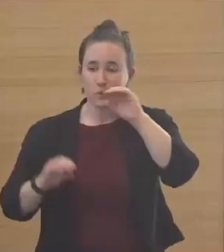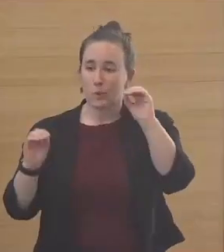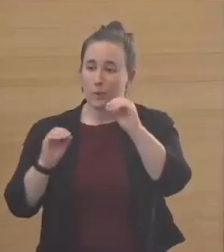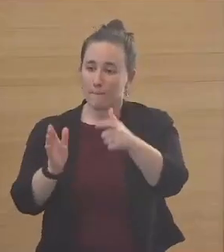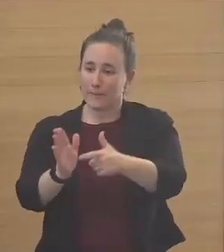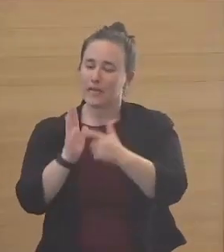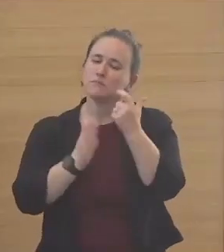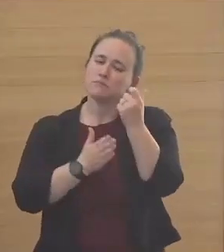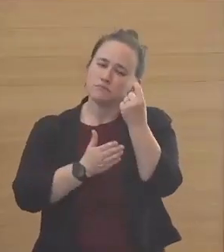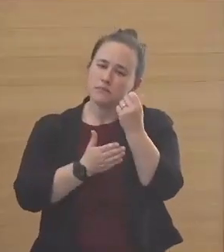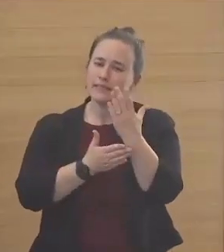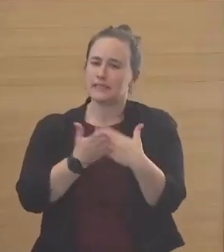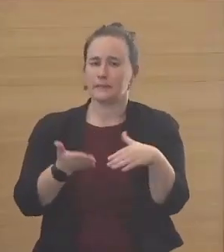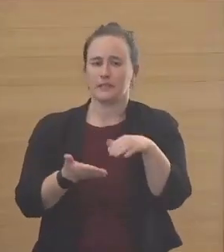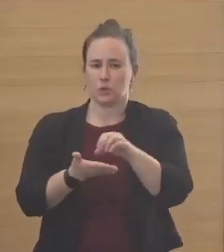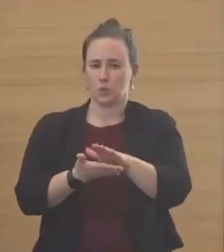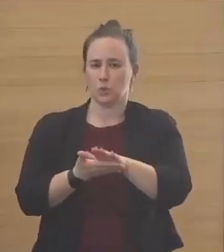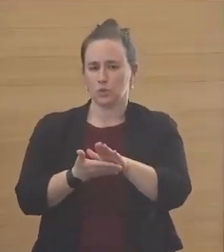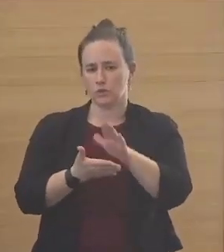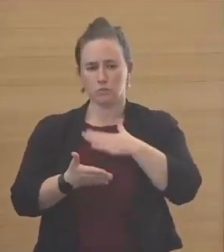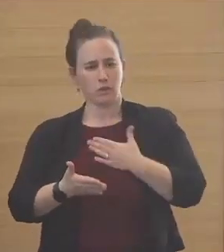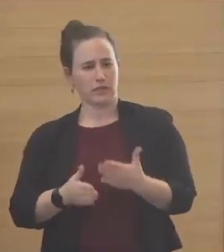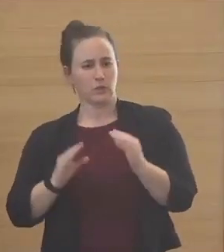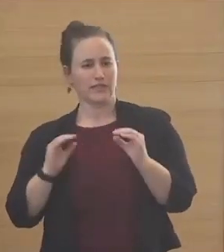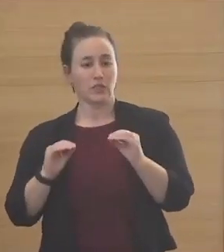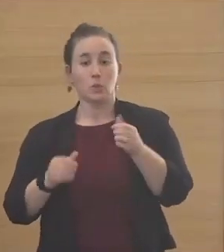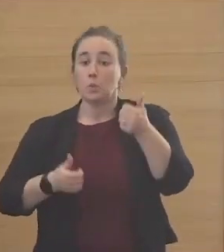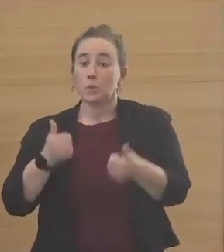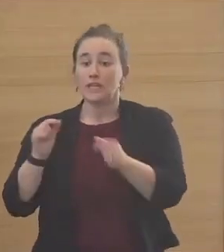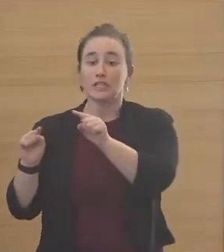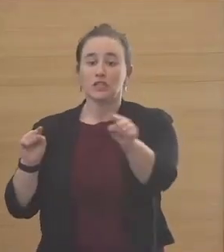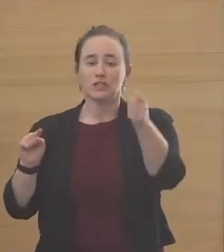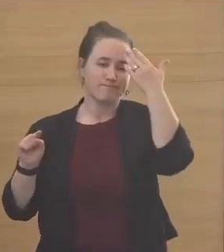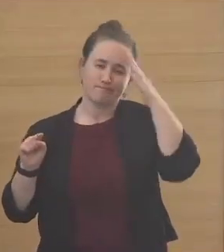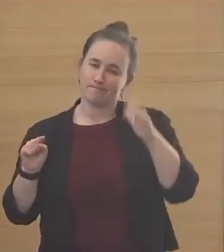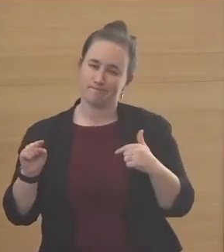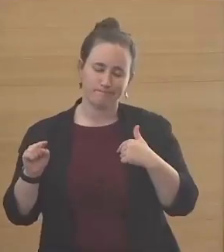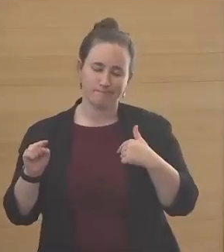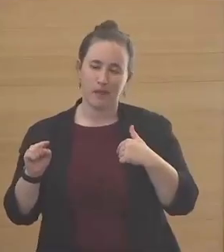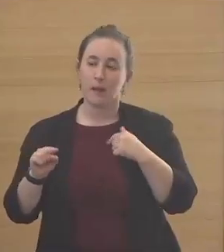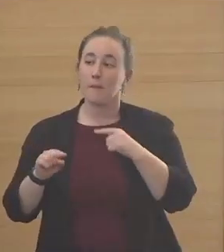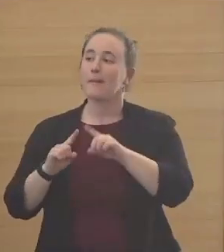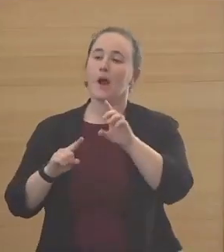I don't have the data over which ones are doing that and Cody highlighted Pennsylvania.